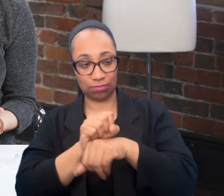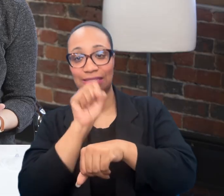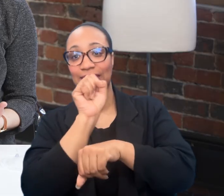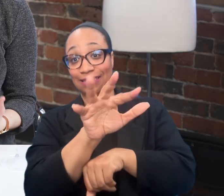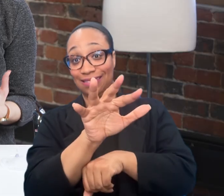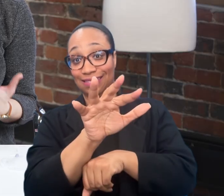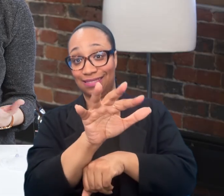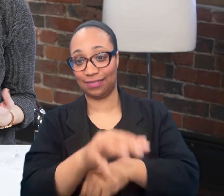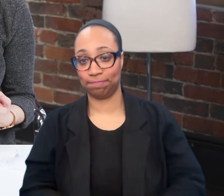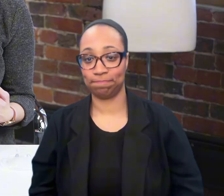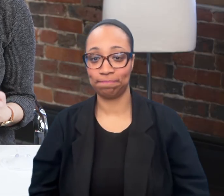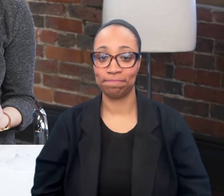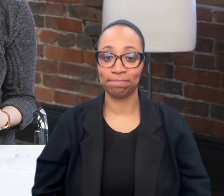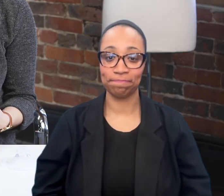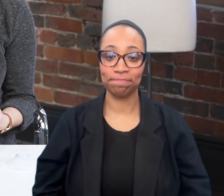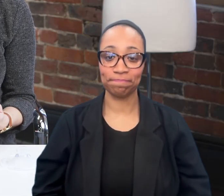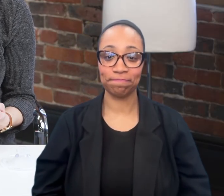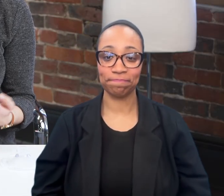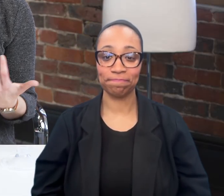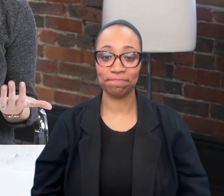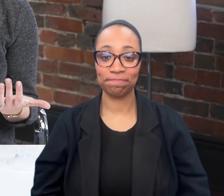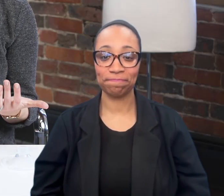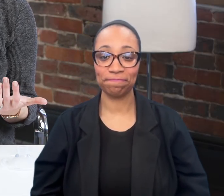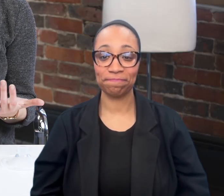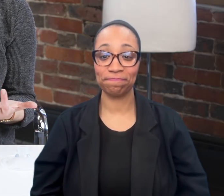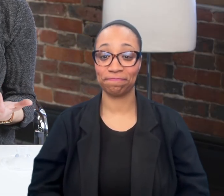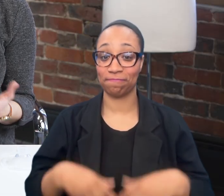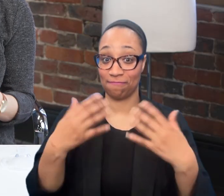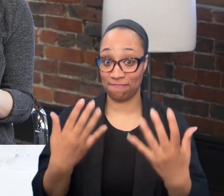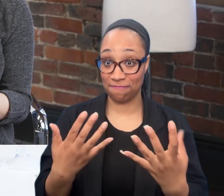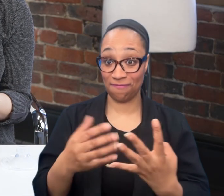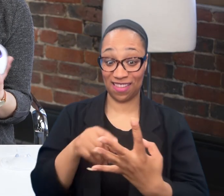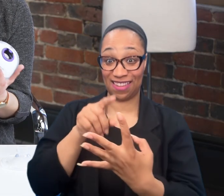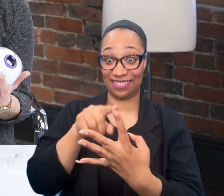Discreet Duo has quite a few special features first of all it is a wearable so it can go